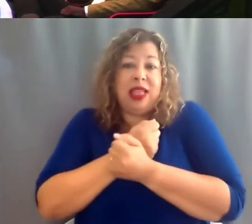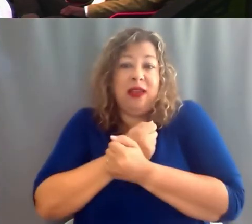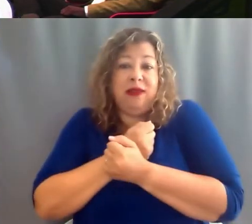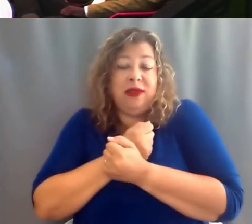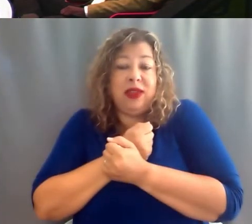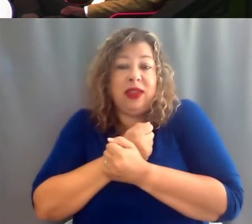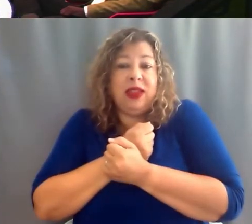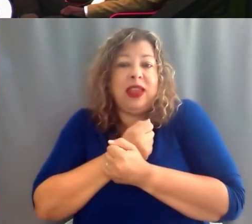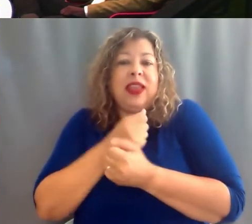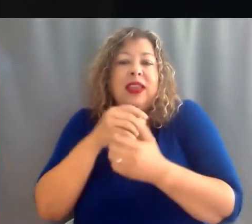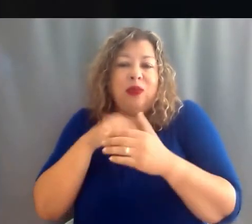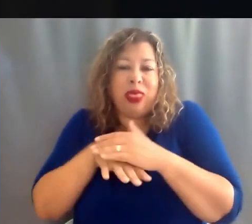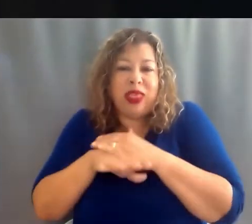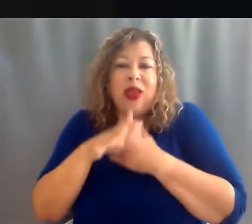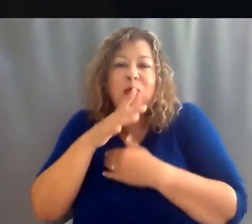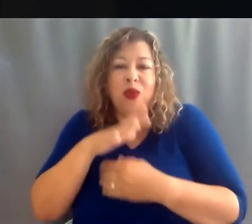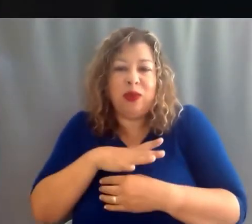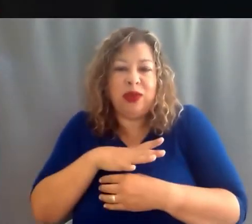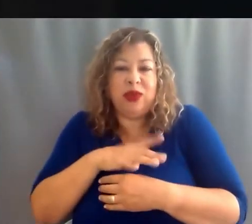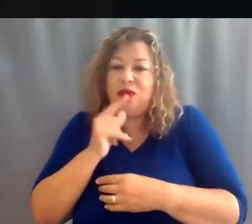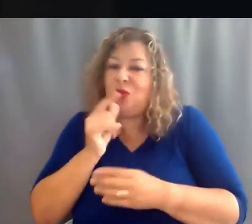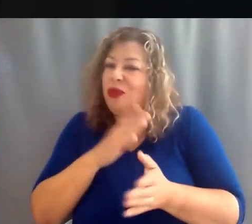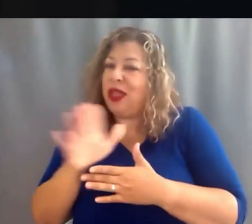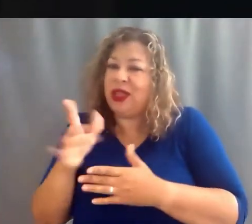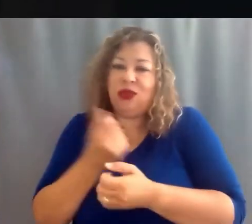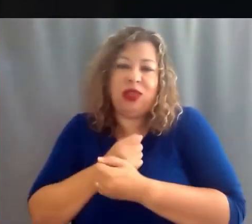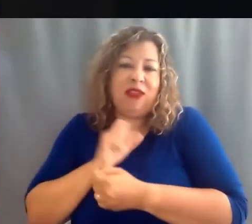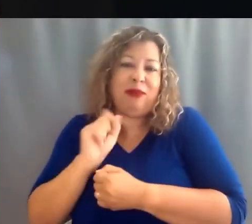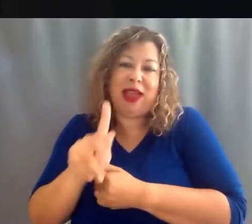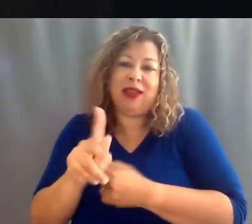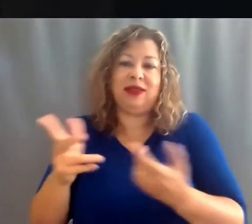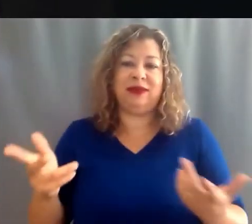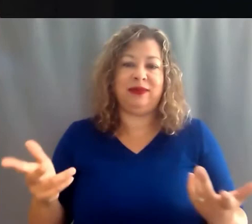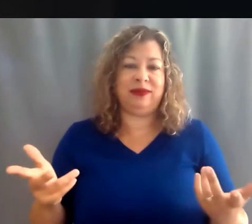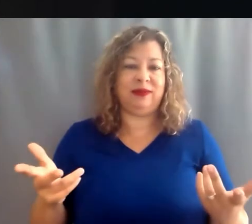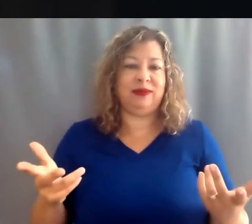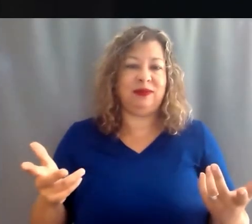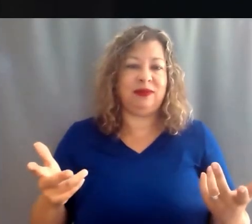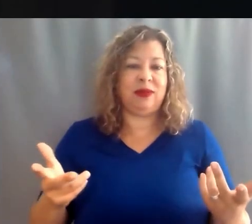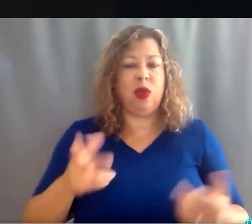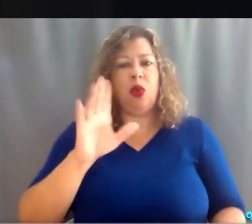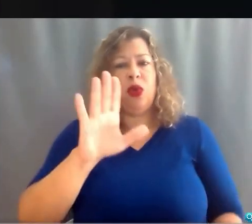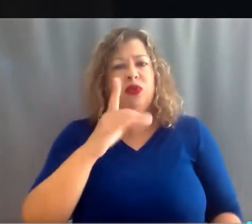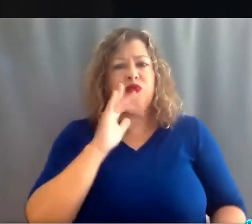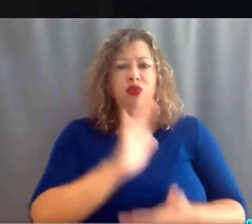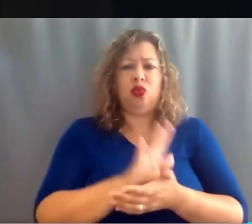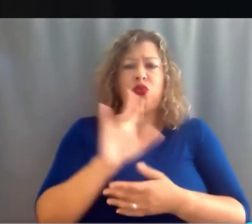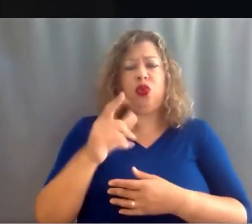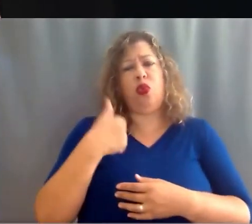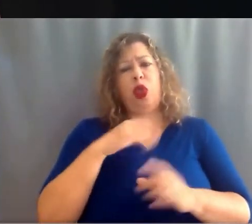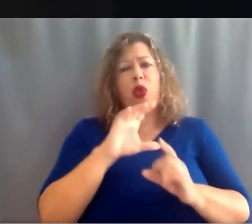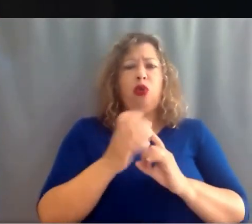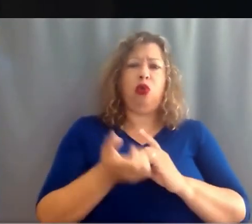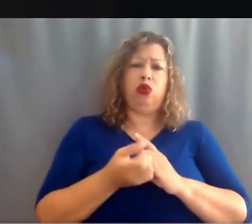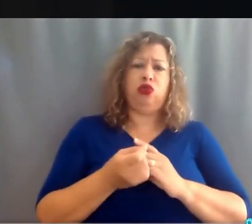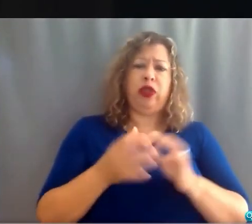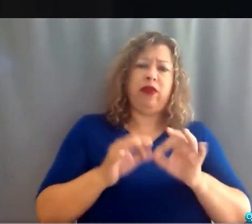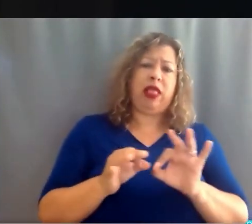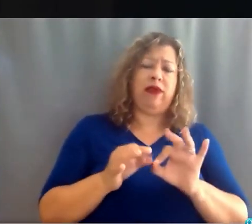Right? We're culturally relevant. We're culturally responsive. We're antiracist. You're saying all these things. Wow, you really are?